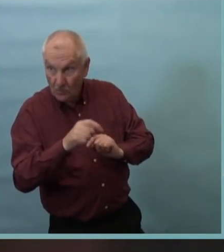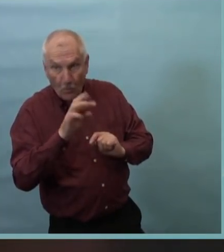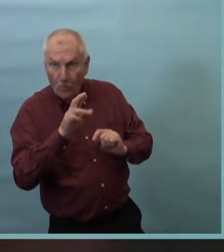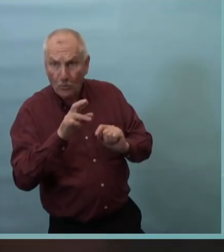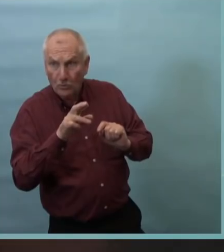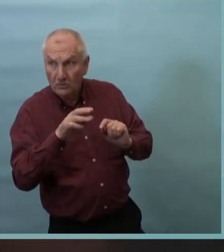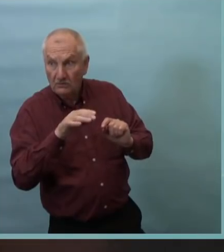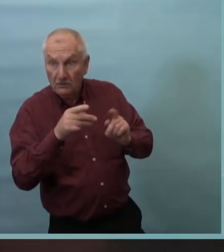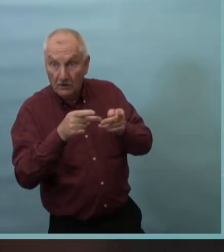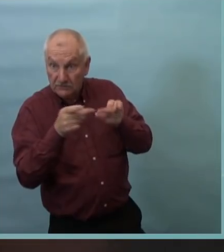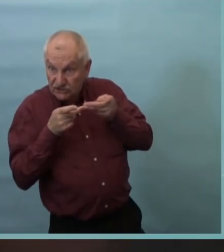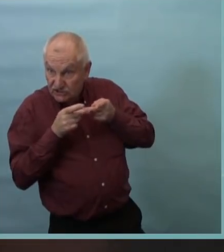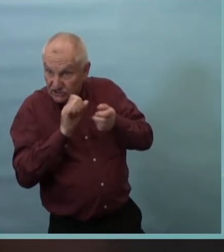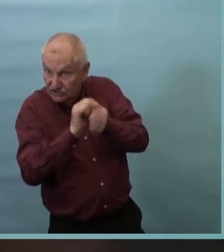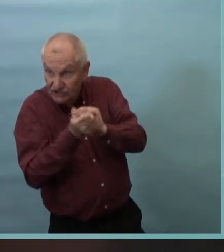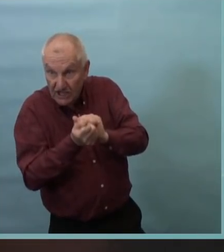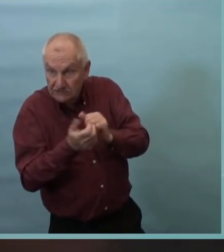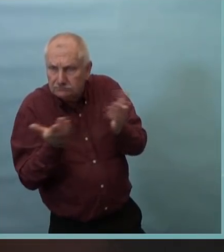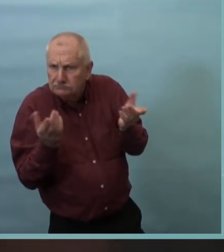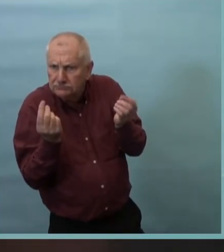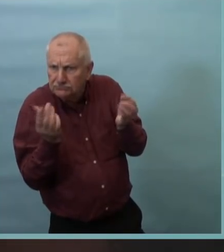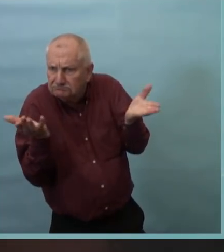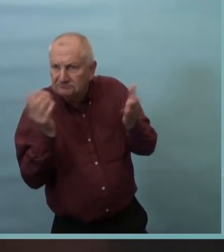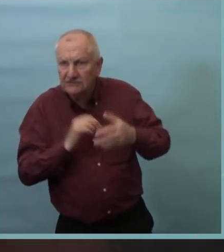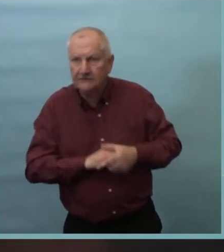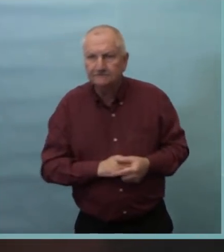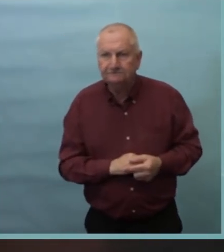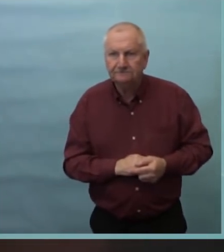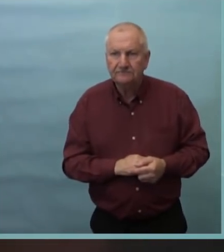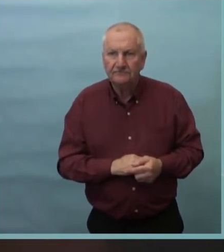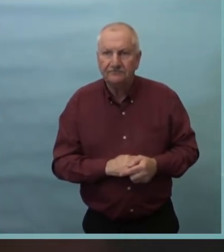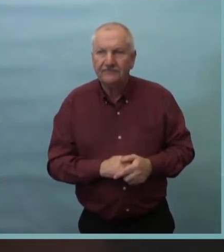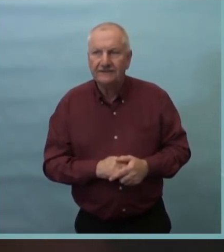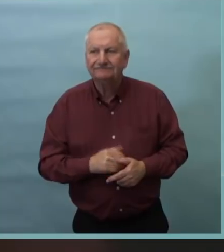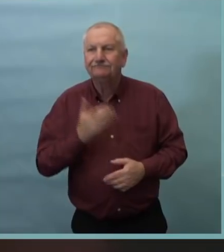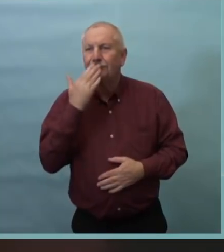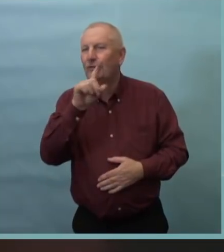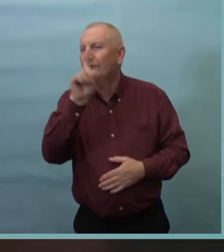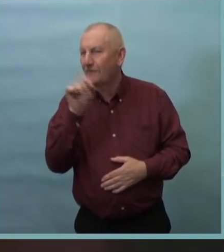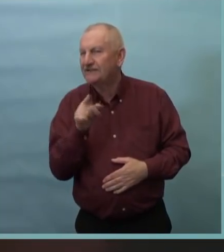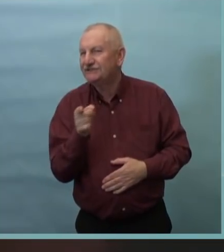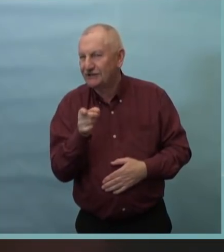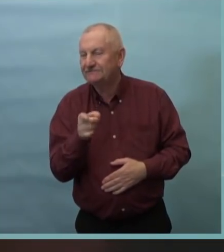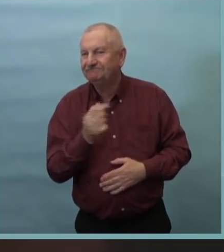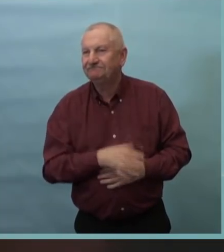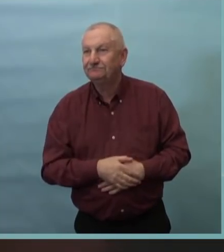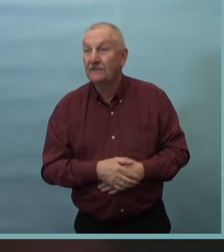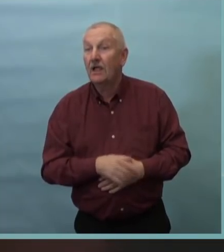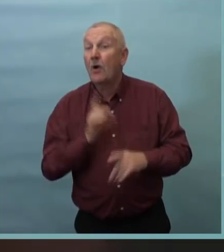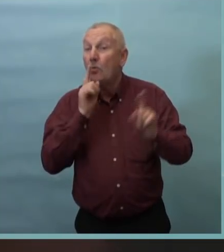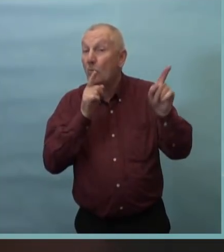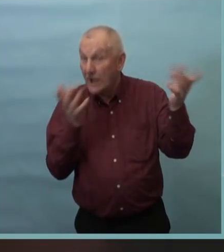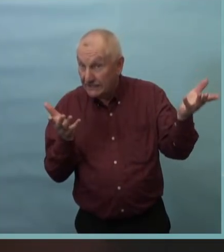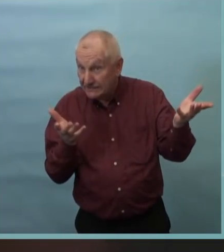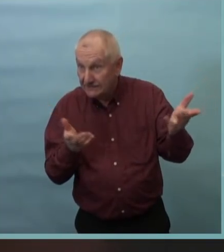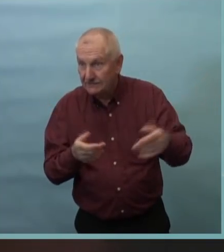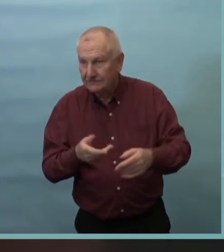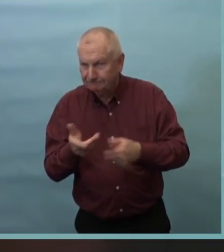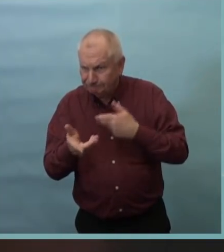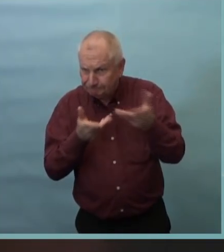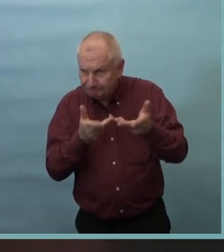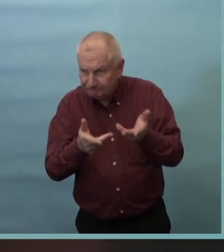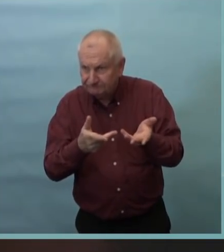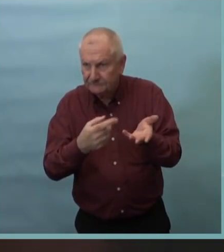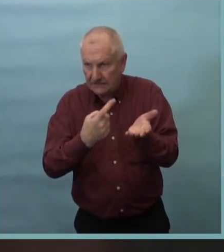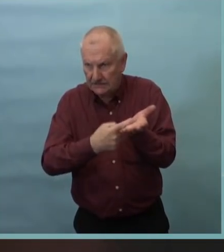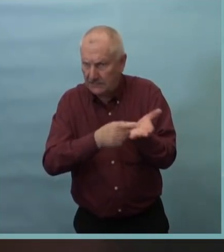the staff to - to the best of our ability identify where their primary